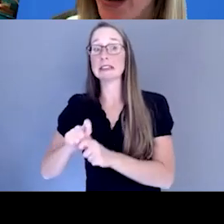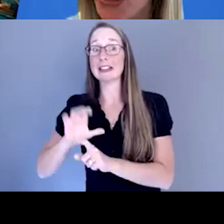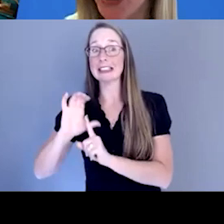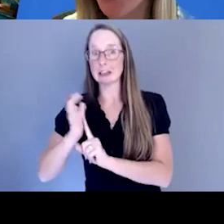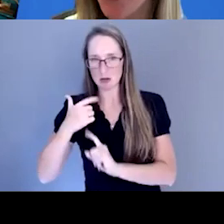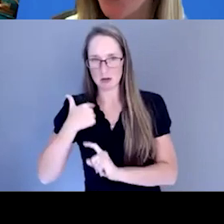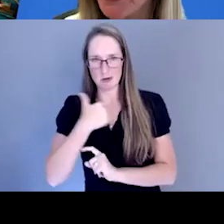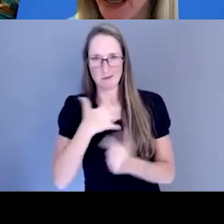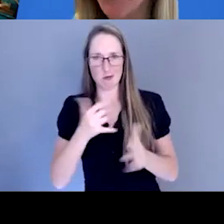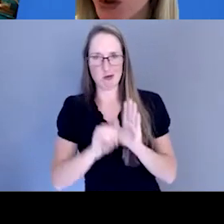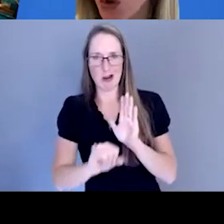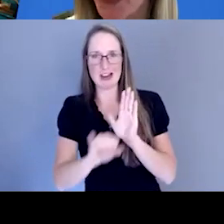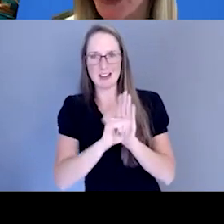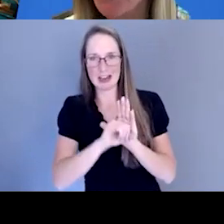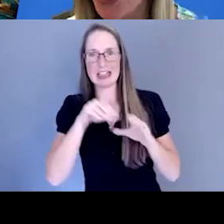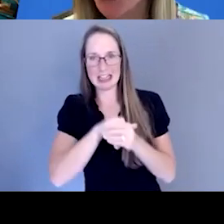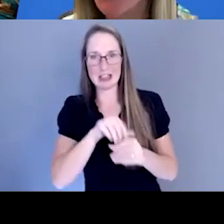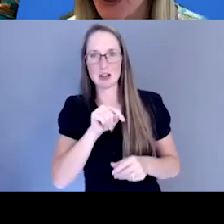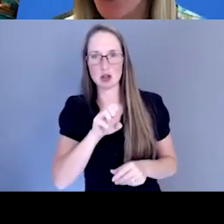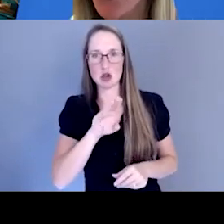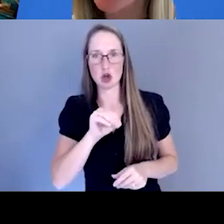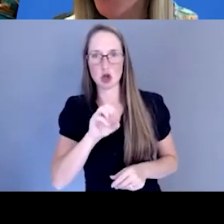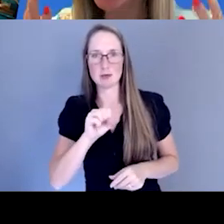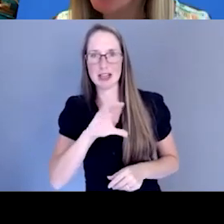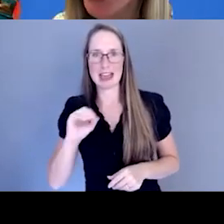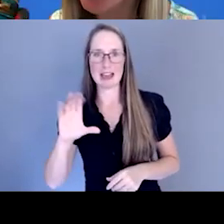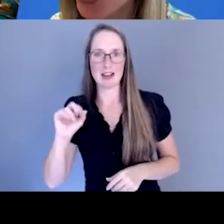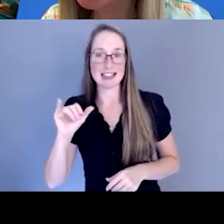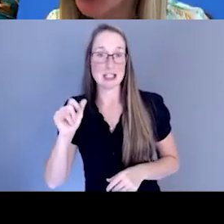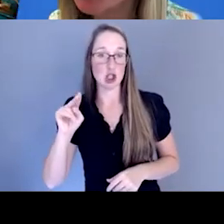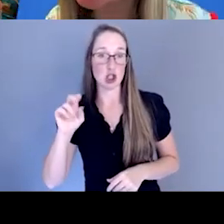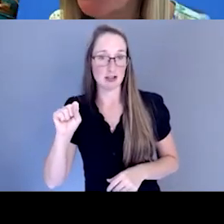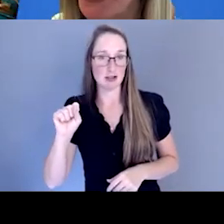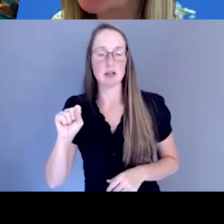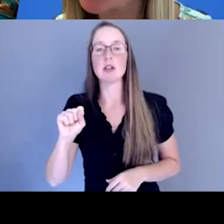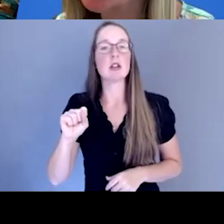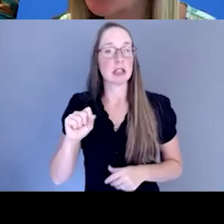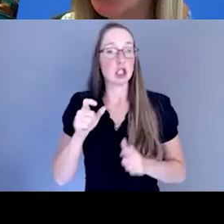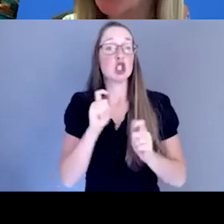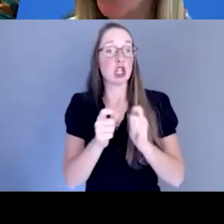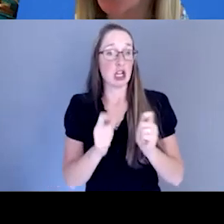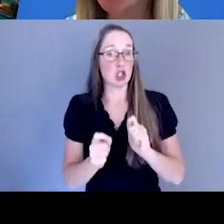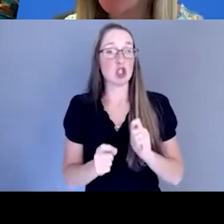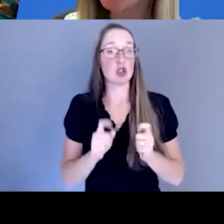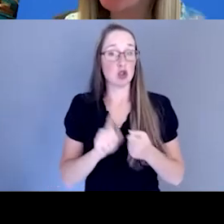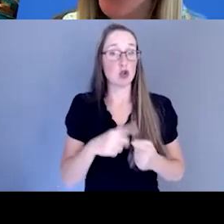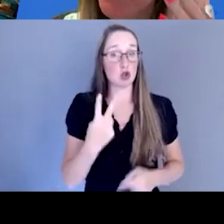identified in the term and condition itself. There were changes made to 2 CFR that